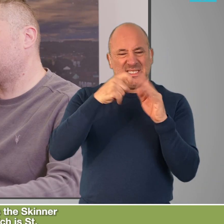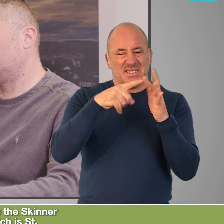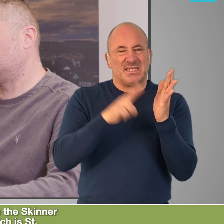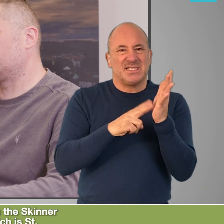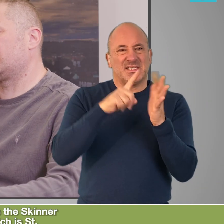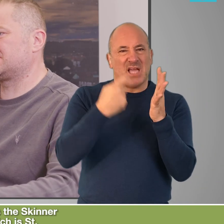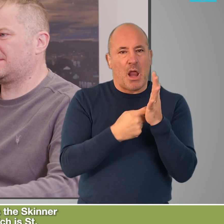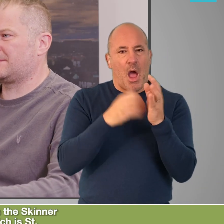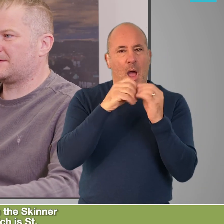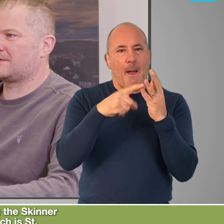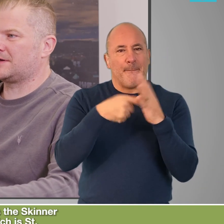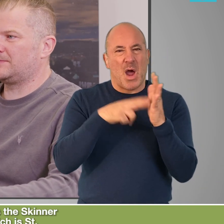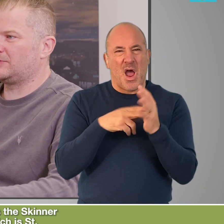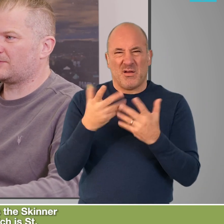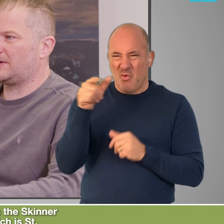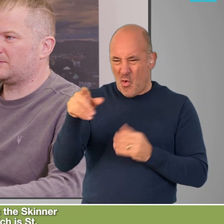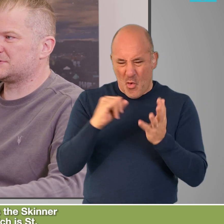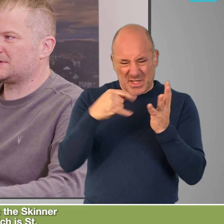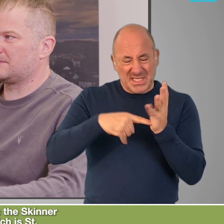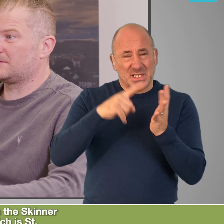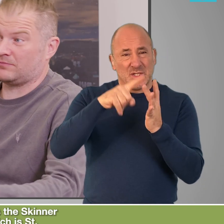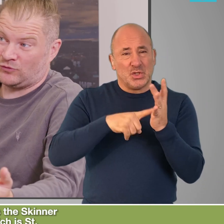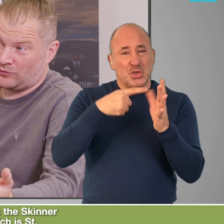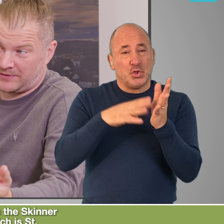another catchment is the Skinner Burn as well, which is St.